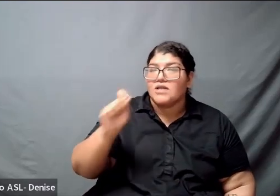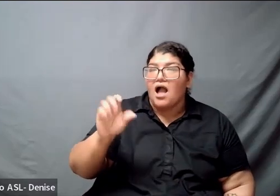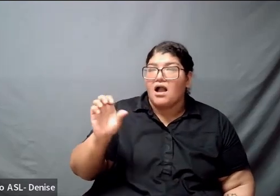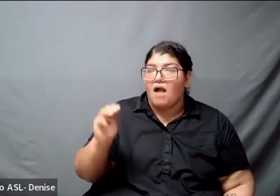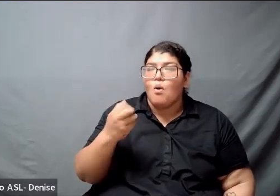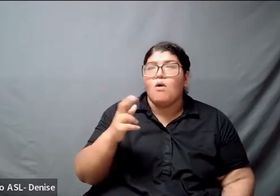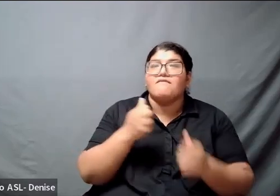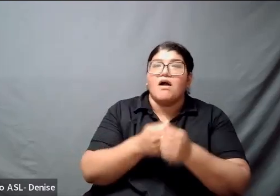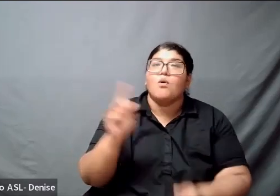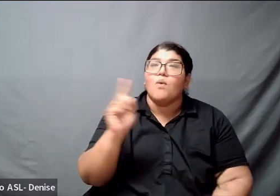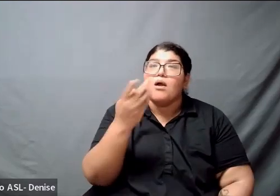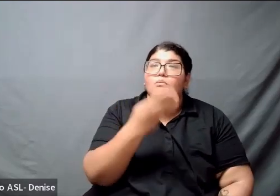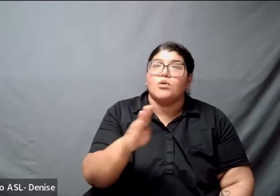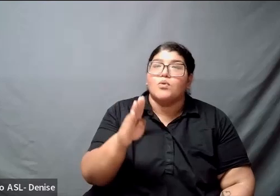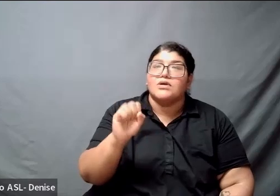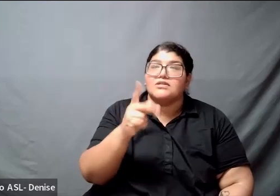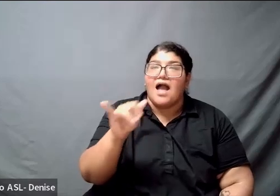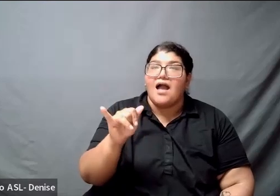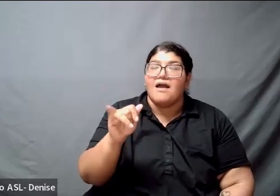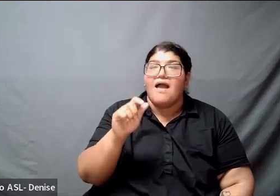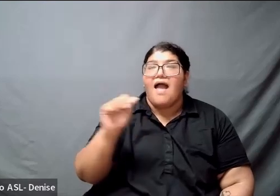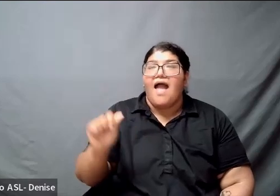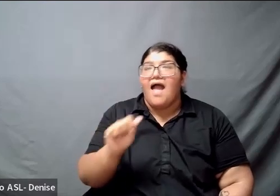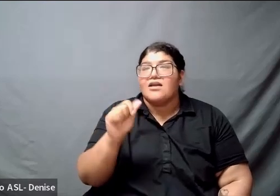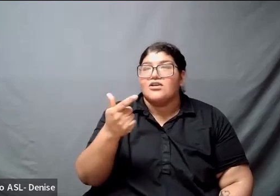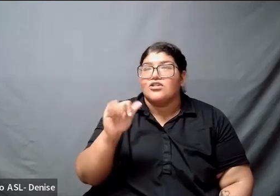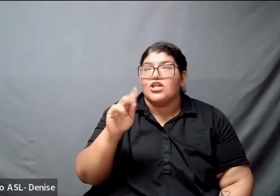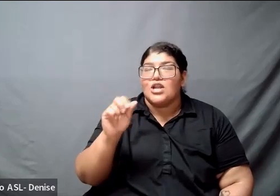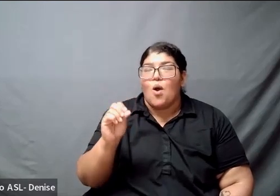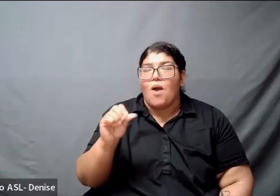Blue Sky at Alex Gino. Alex, welcome to the NAAFA Webinar series.